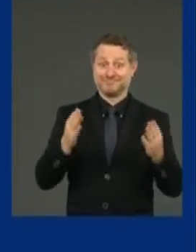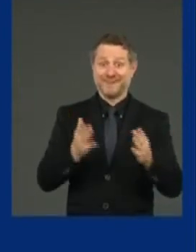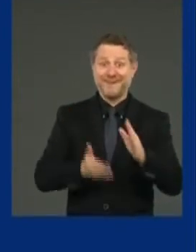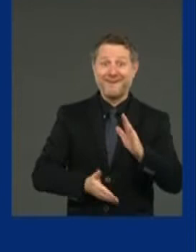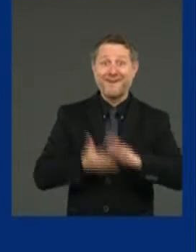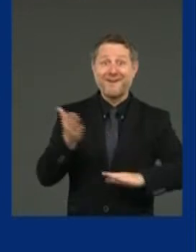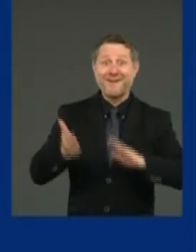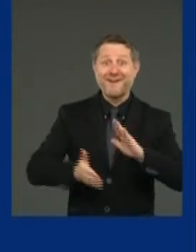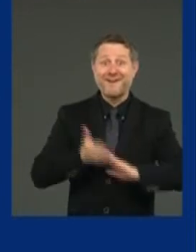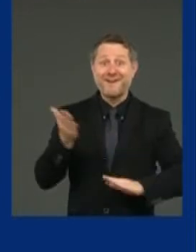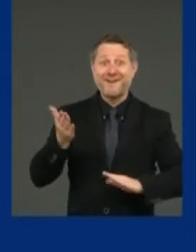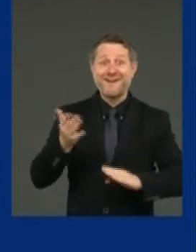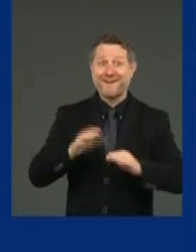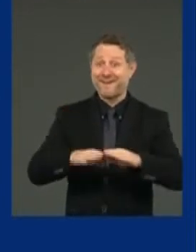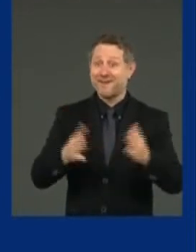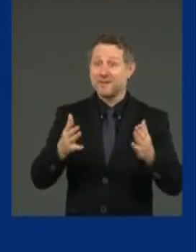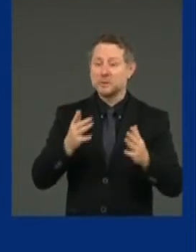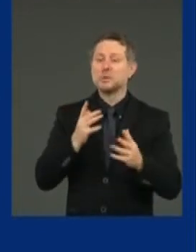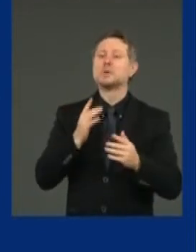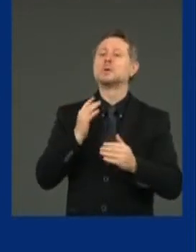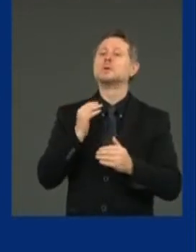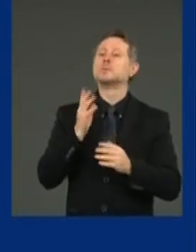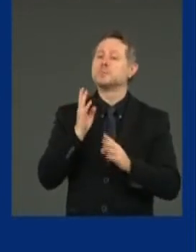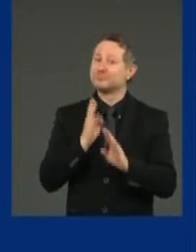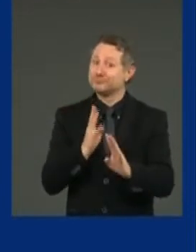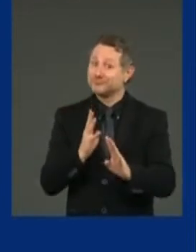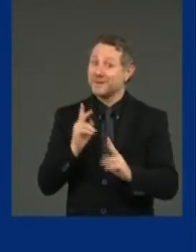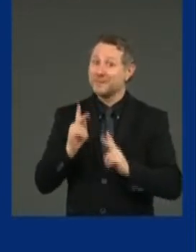THAT'S ALL IT IS AT THE ENDS OF